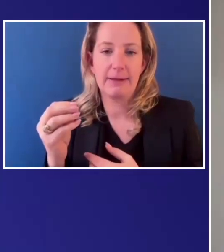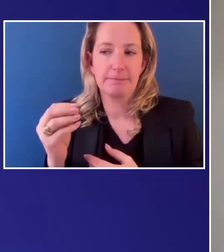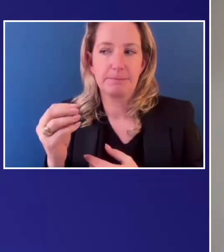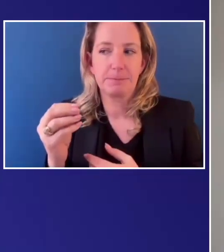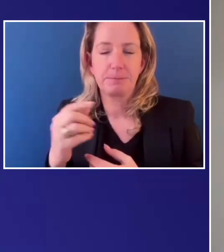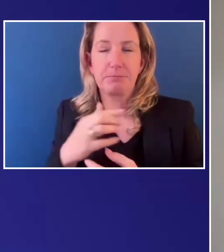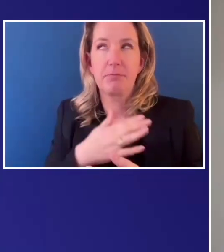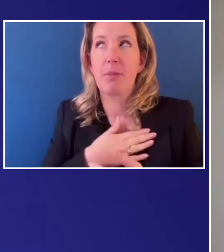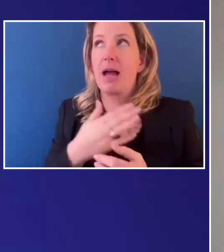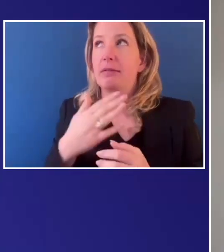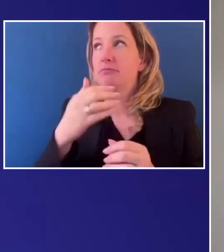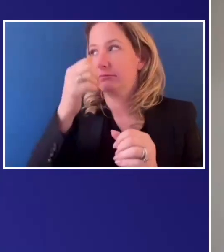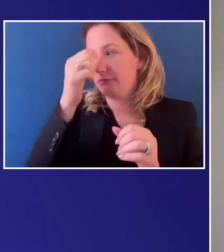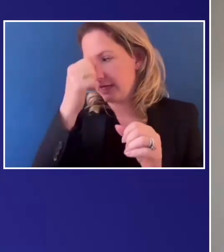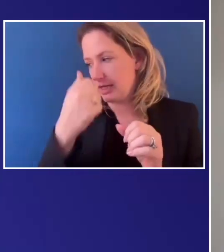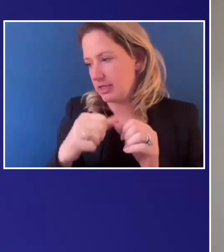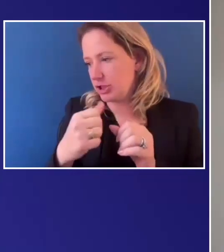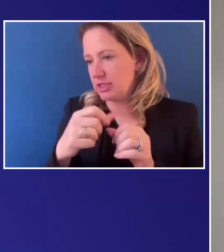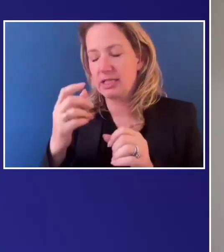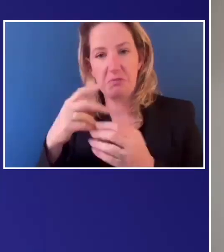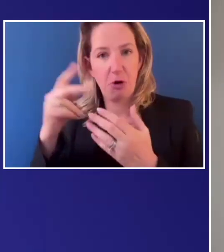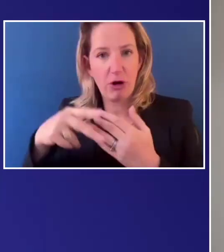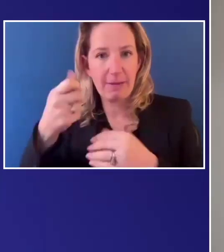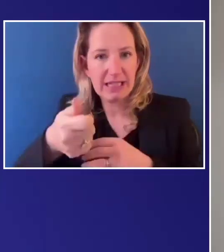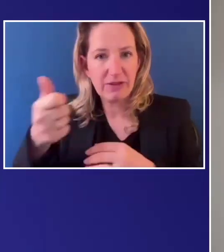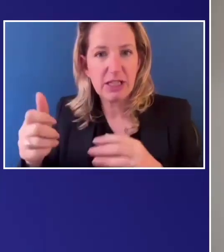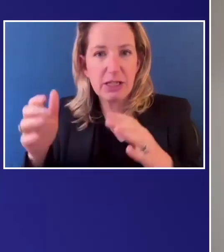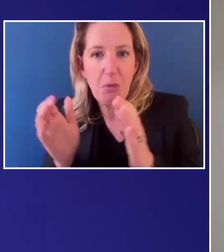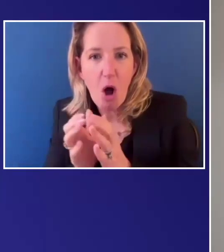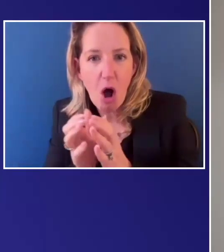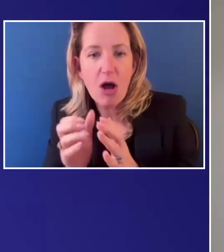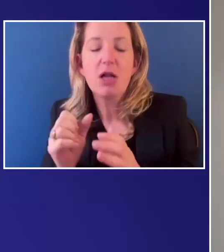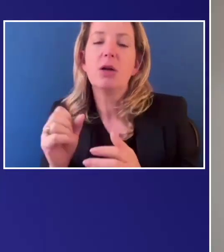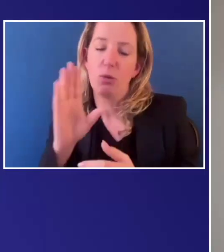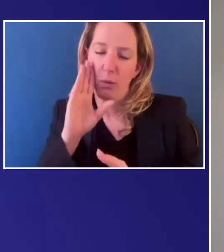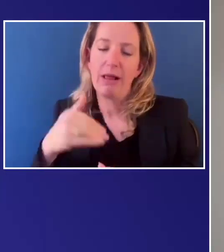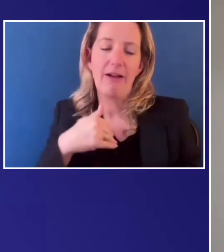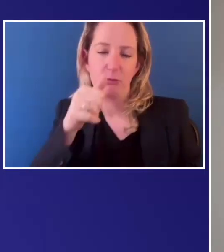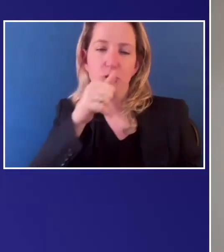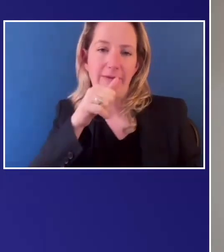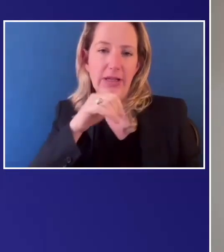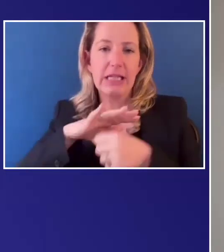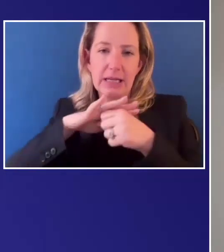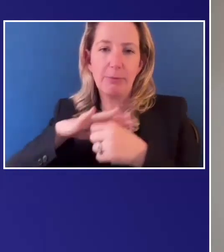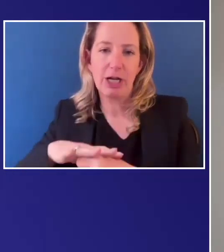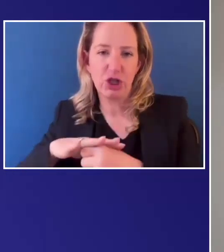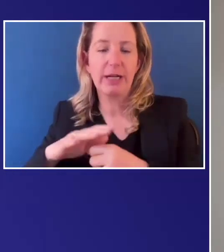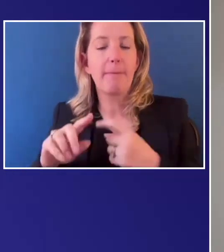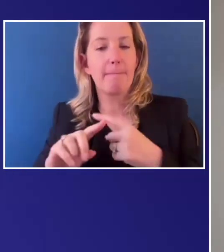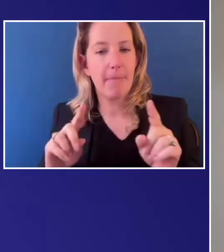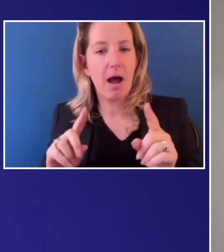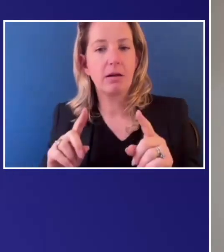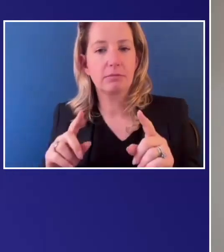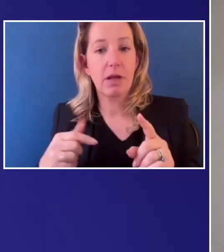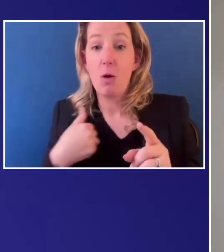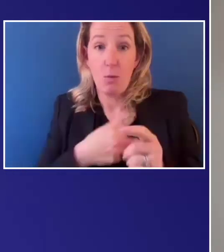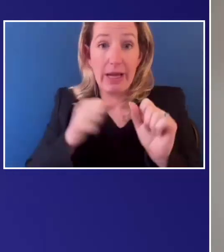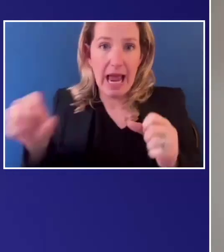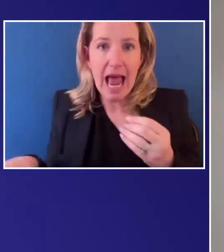my recollection is they're relatively small, there will just be a lot of privacy suppression. So when we put that back out, it would still be -- you know, we can add that, but it's not like we were